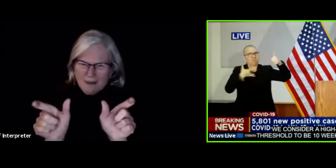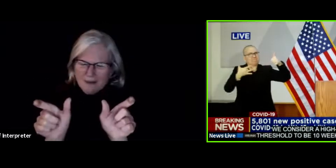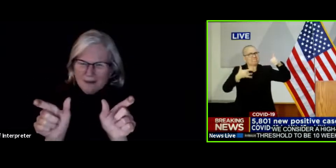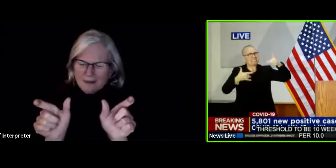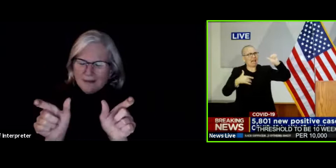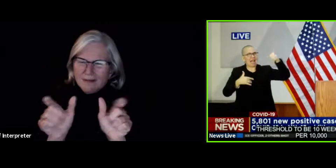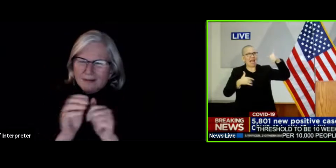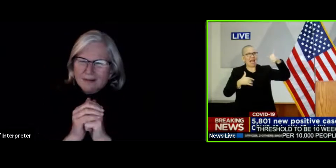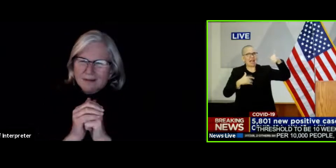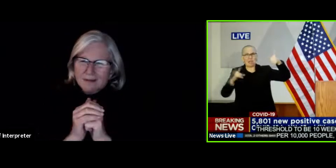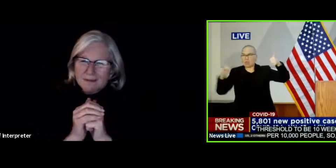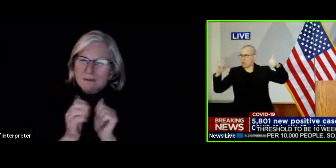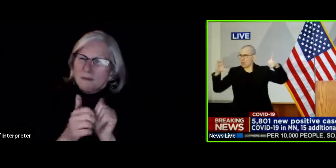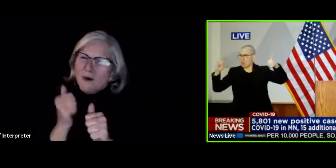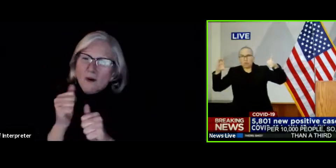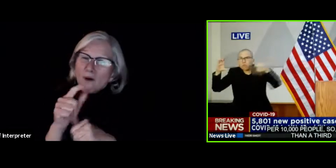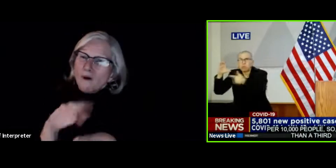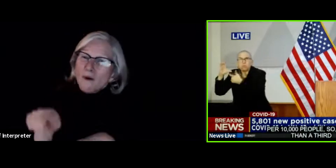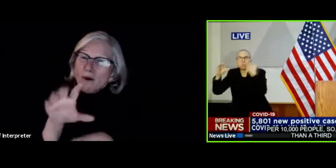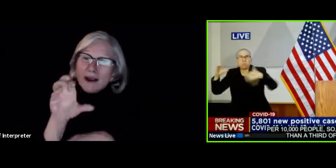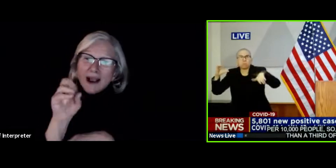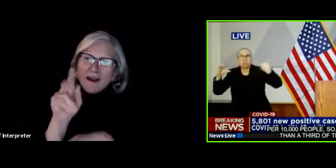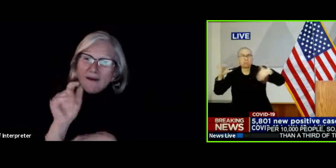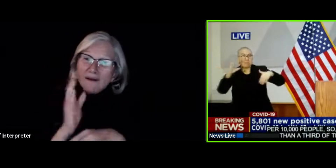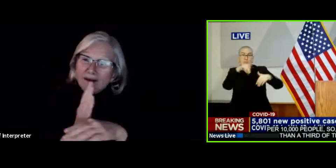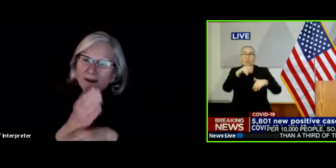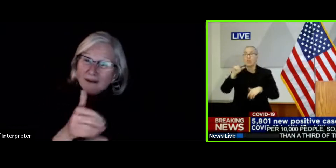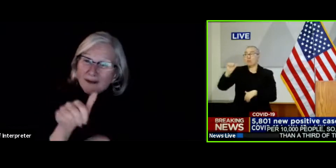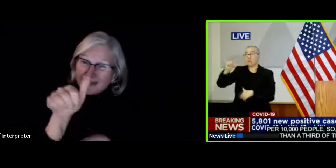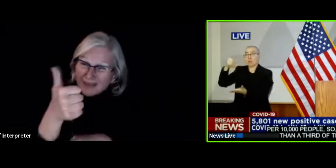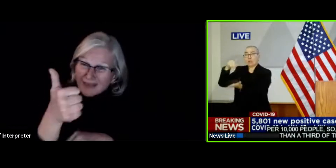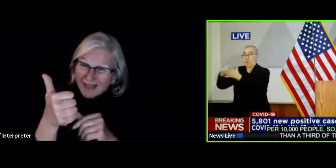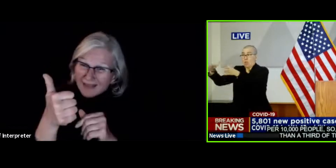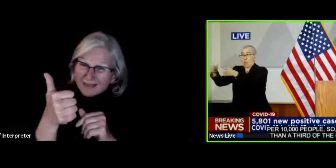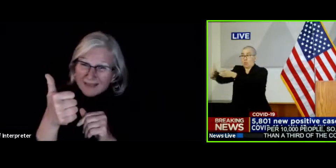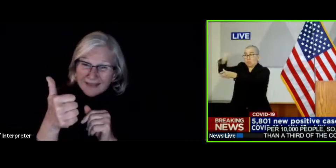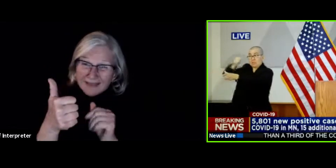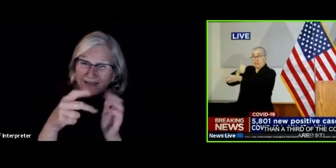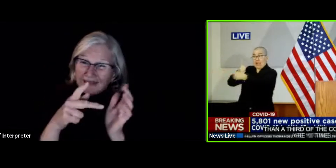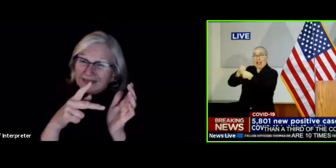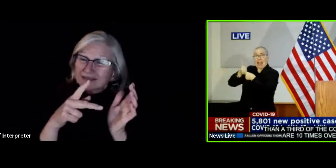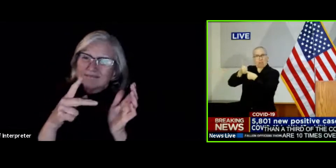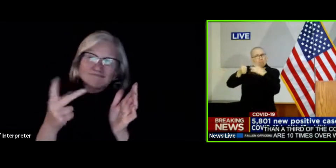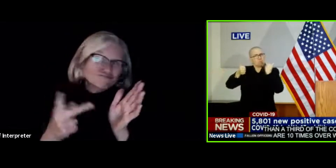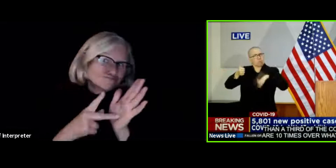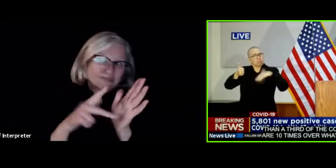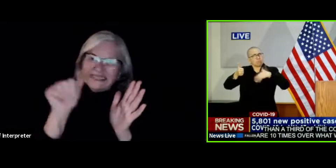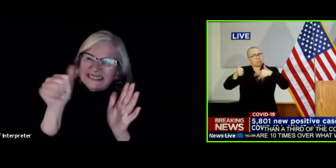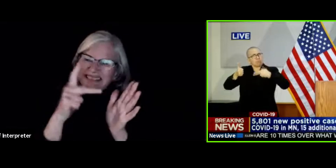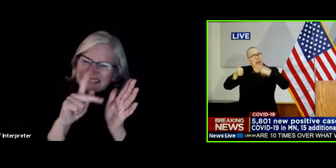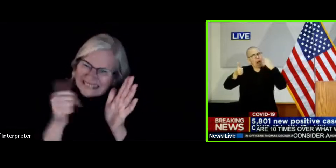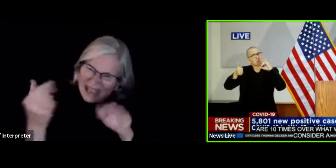WHAT WE WOULD CONSIDER A HIGH-RISK THRESHOLDS FOR RAPIDS RATE OF GROWTH. AND MANY OF OUR COUNTIES ARE EVEN HIGHER.